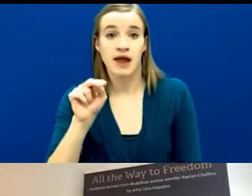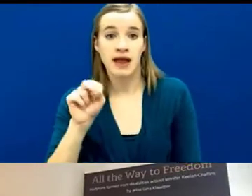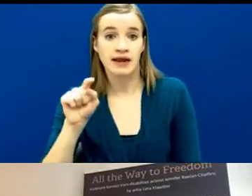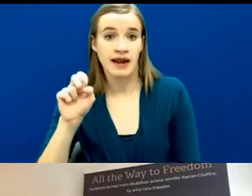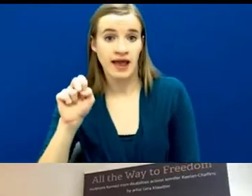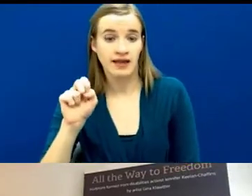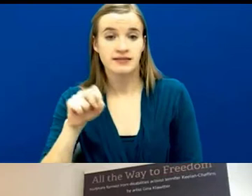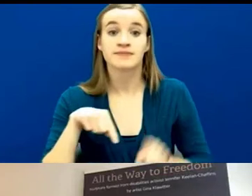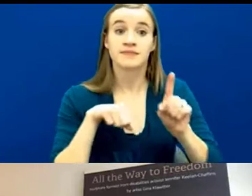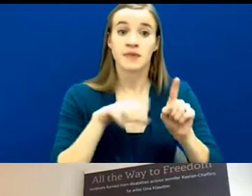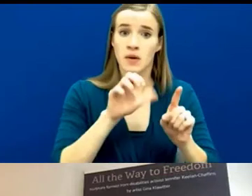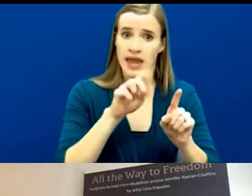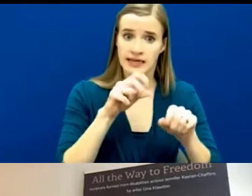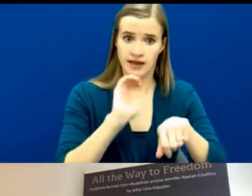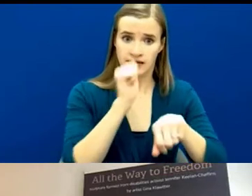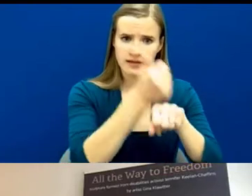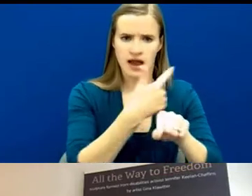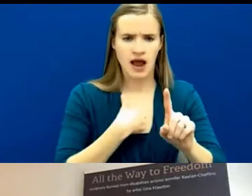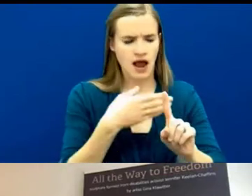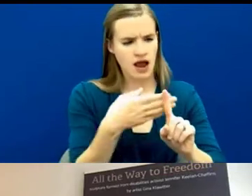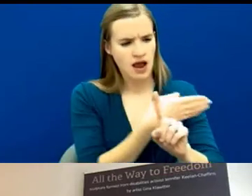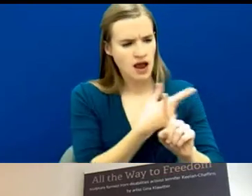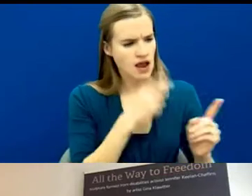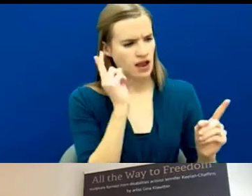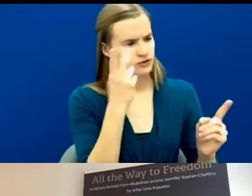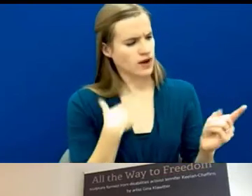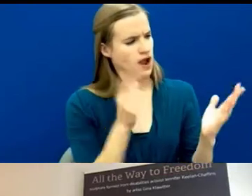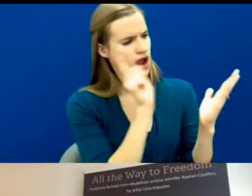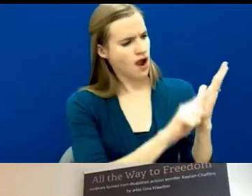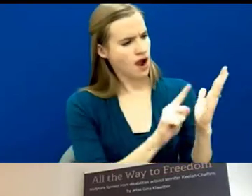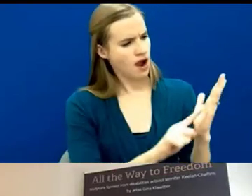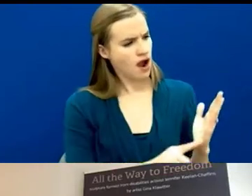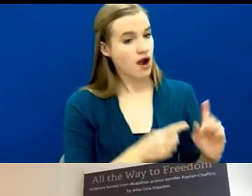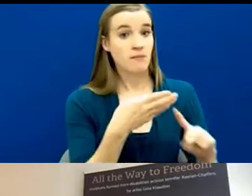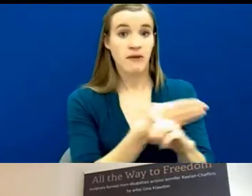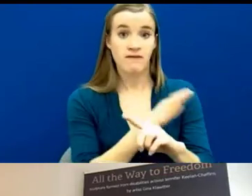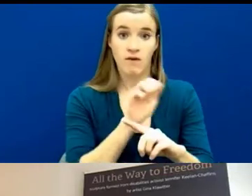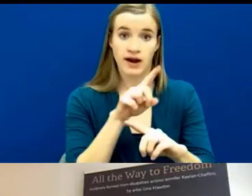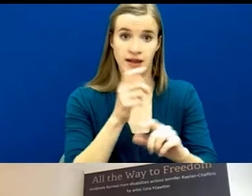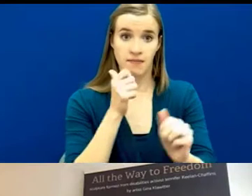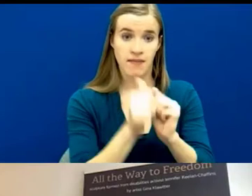was this huge march that happened in Washington, DC. And it was remarkable